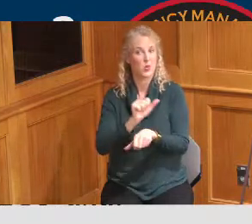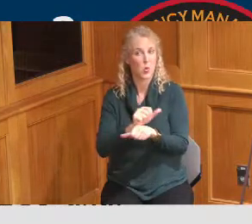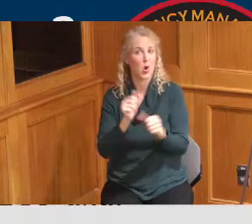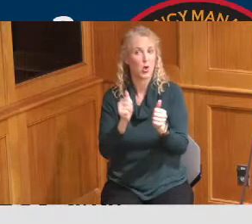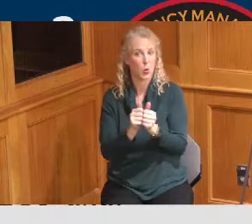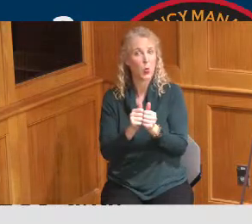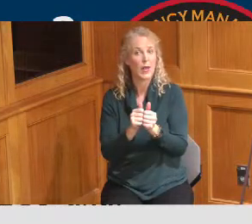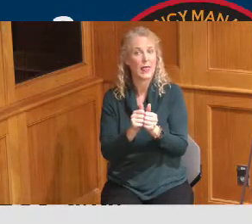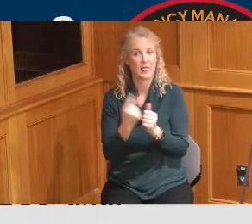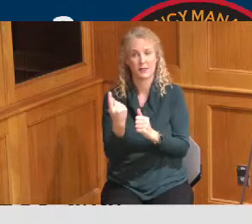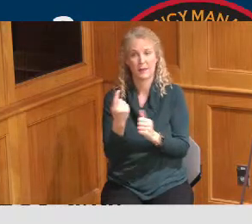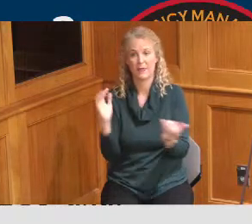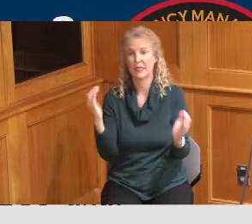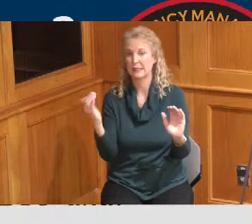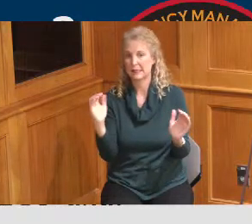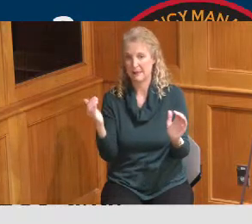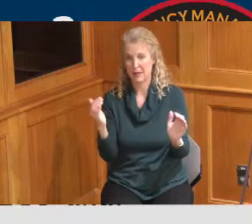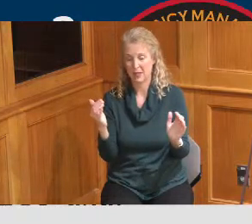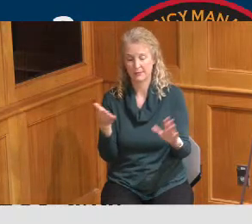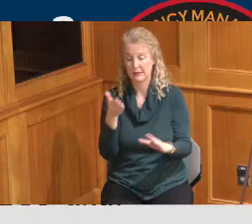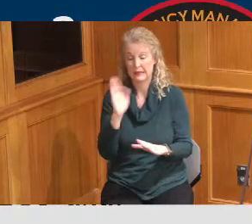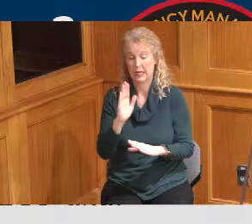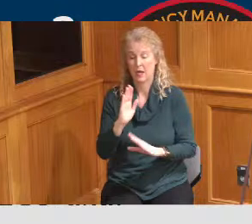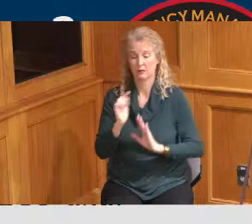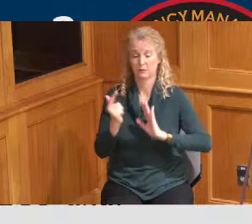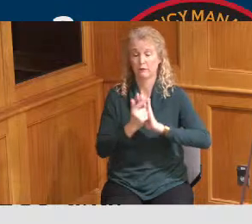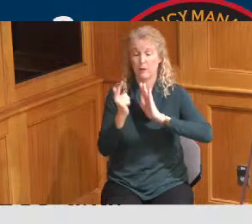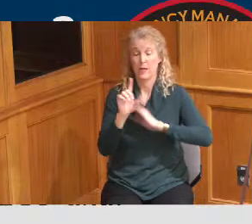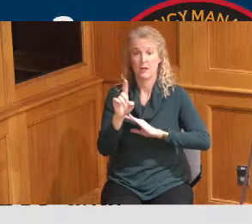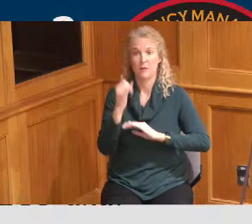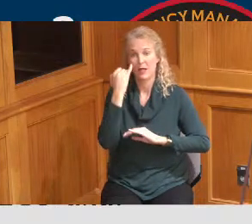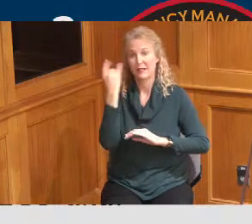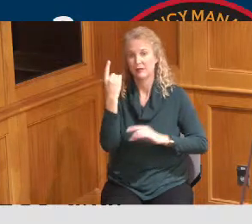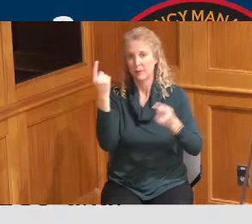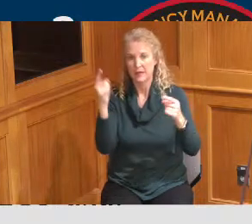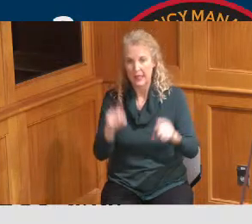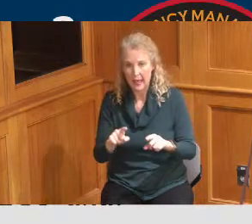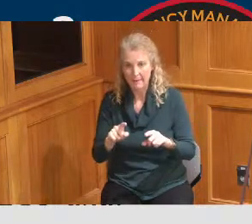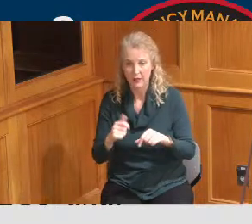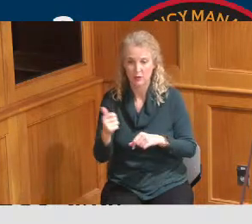we have something God forbid a man-made event or any kind of Transportation incident here in in